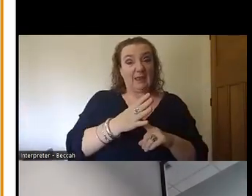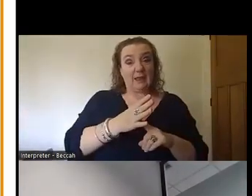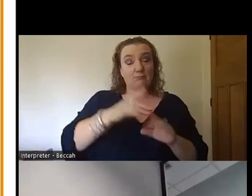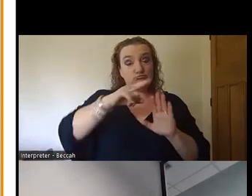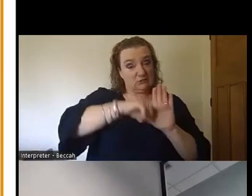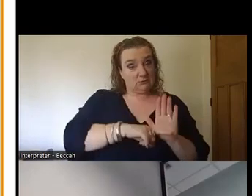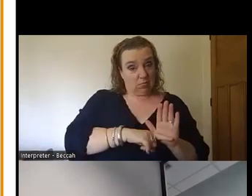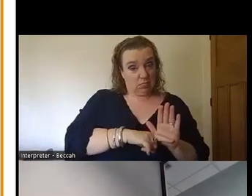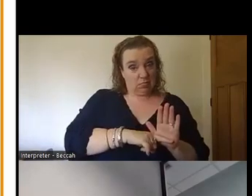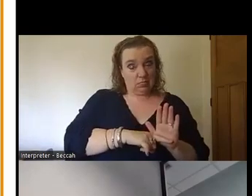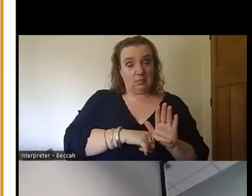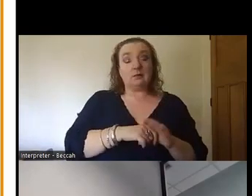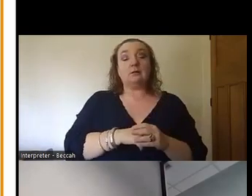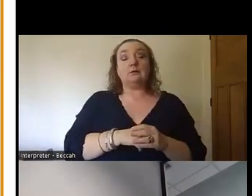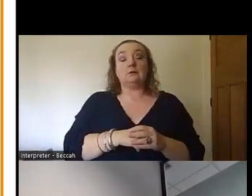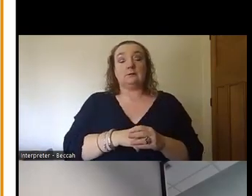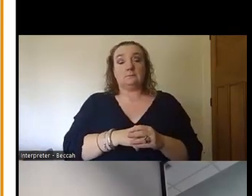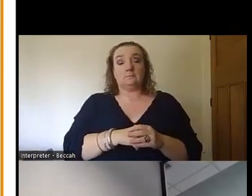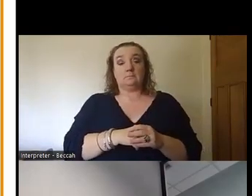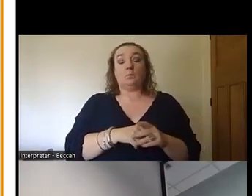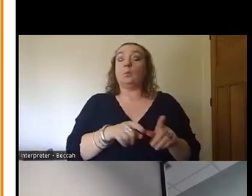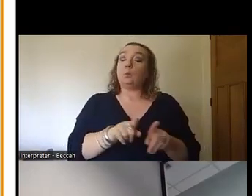And also the perspective that young people